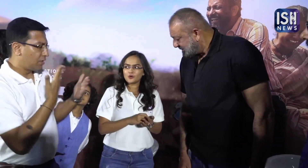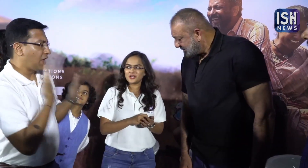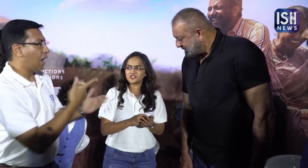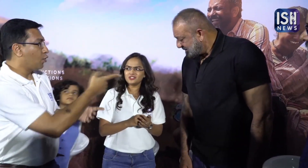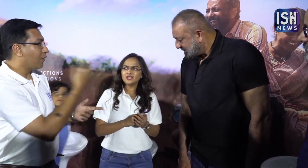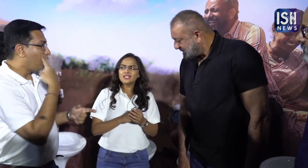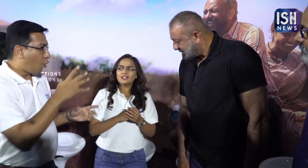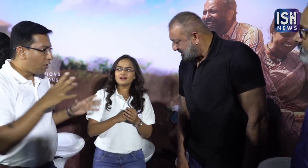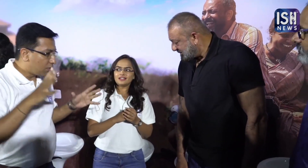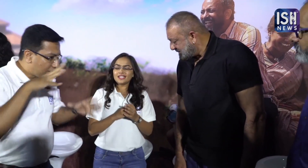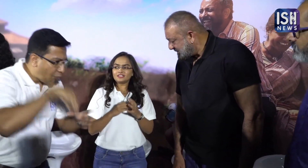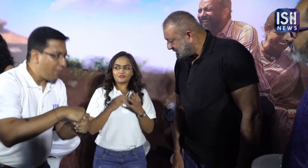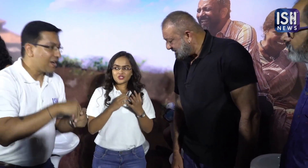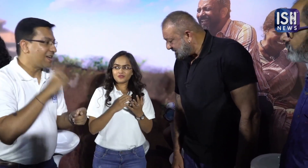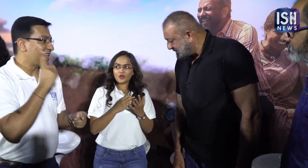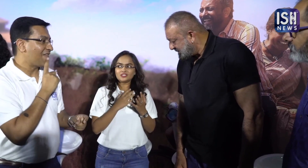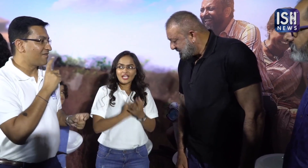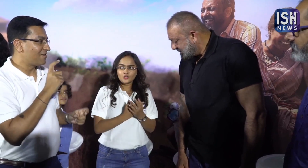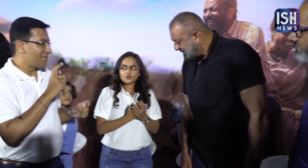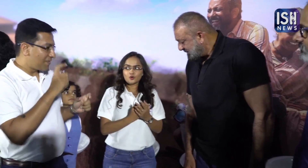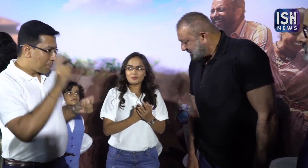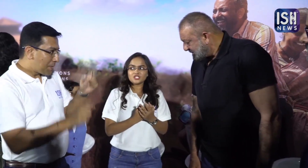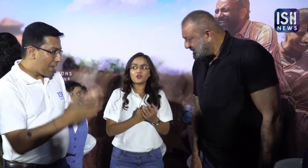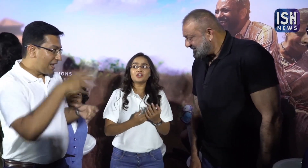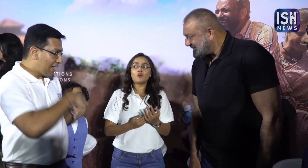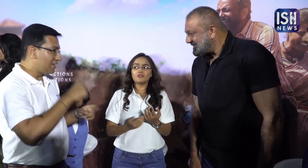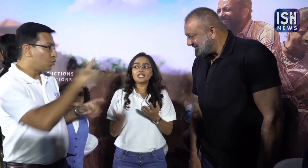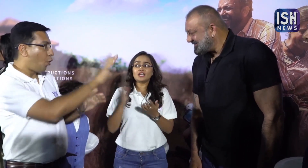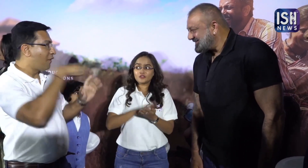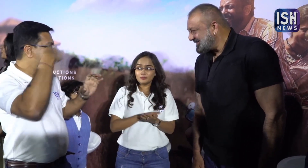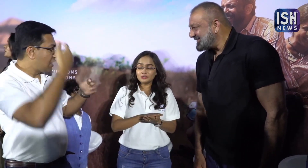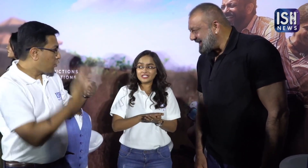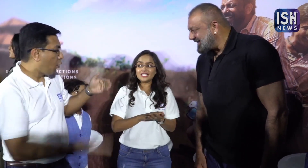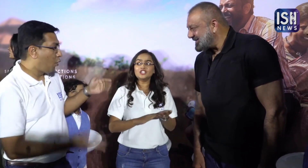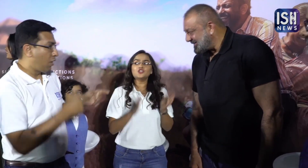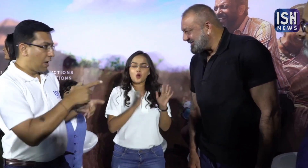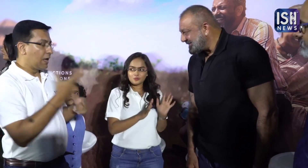thank you for involving Deaf people in your film story.